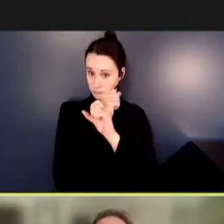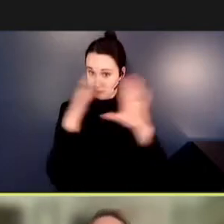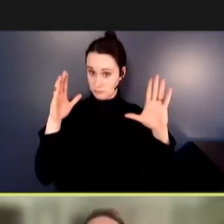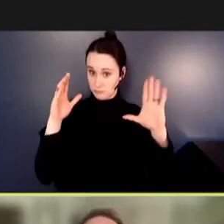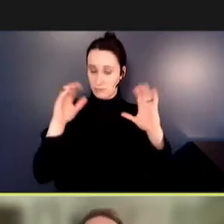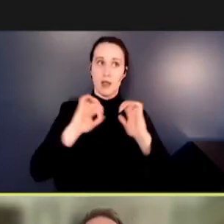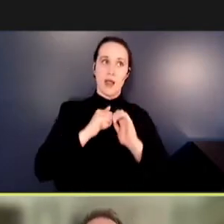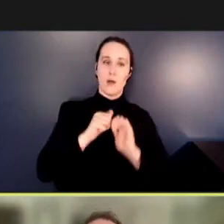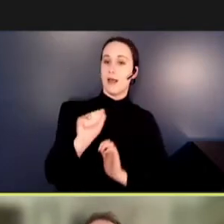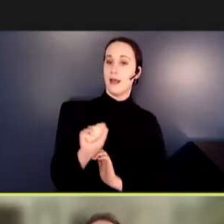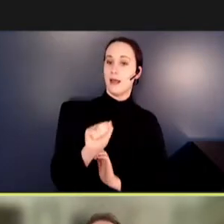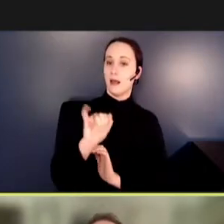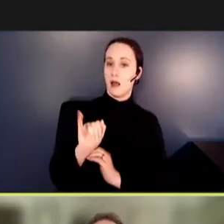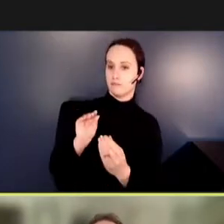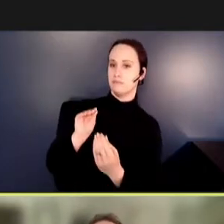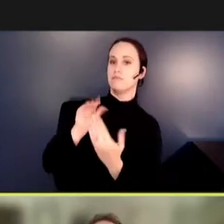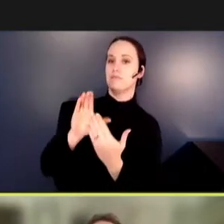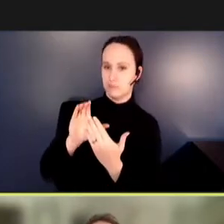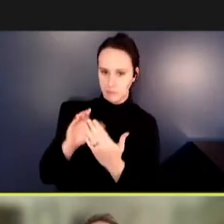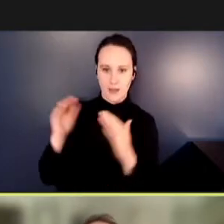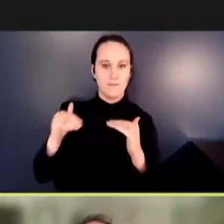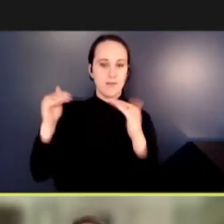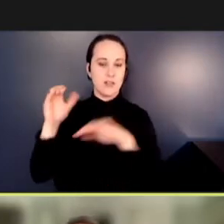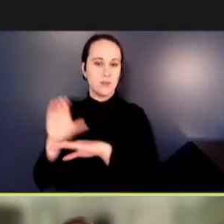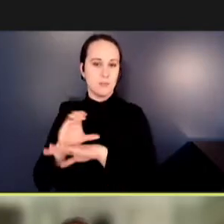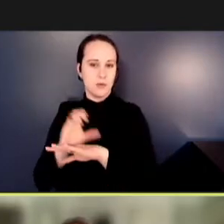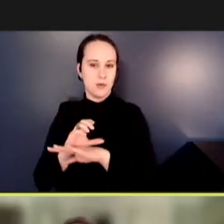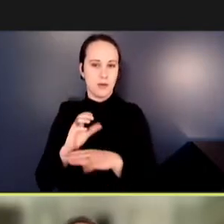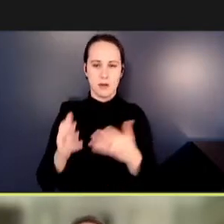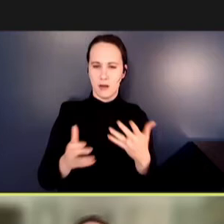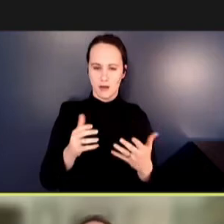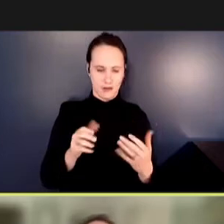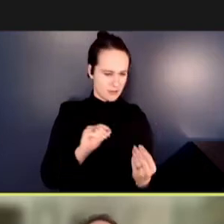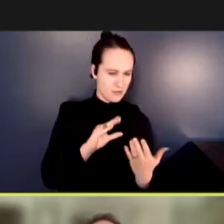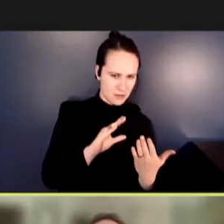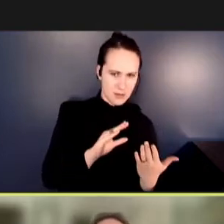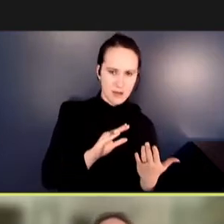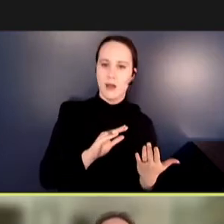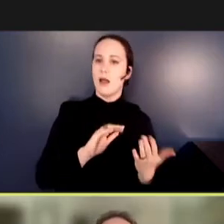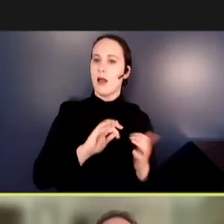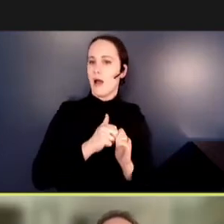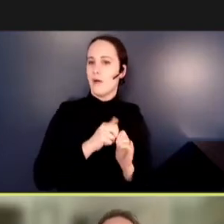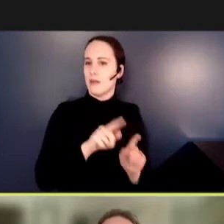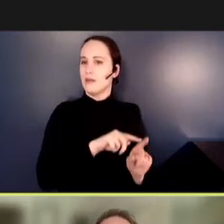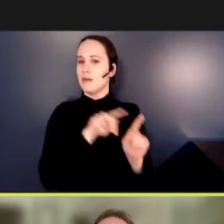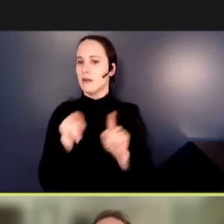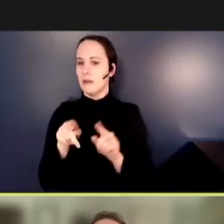approaches in advanced computing can help solve some of the problems or hurdles that are hindering